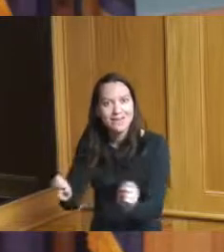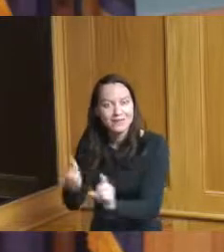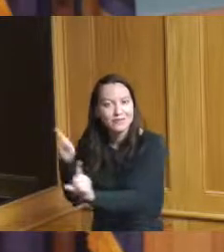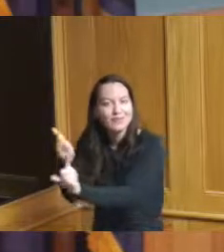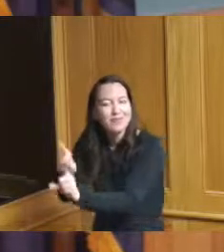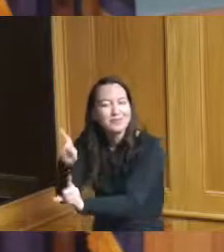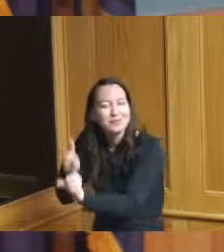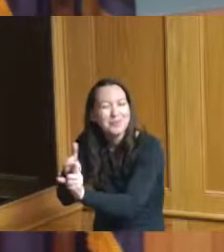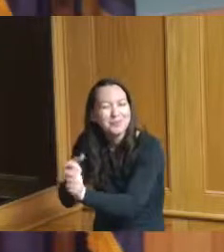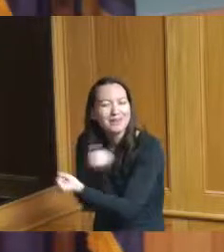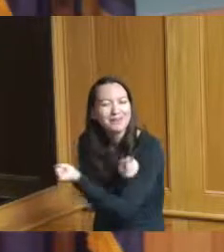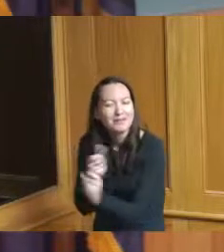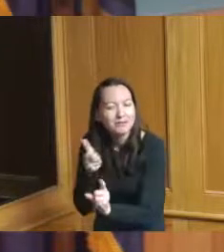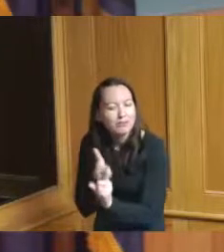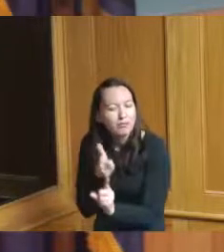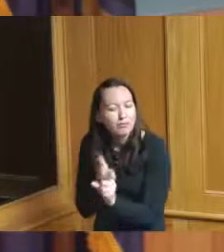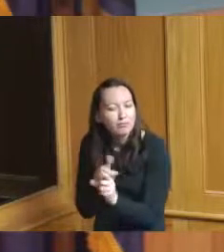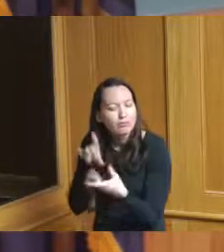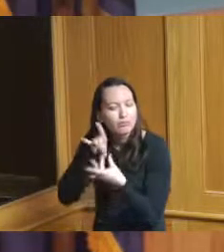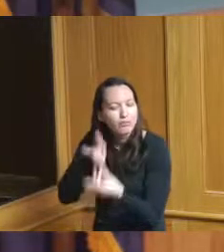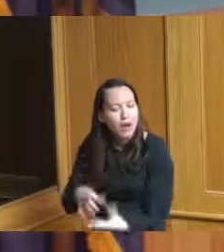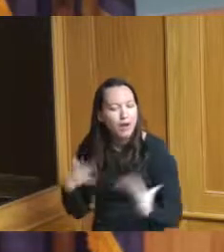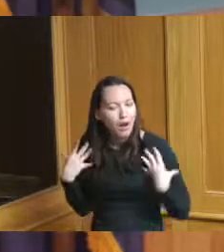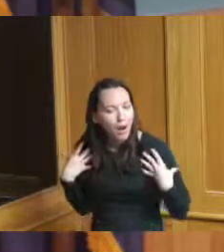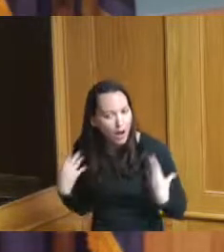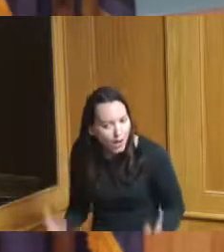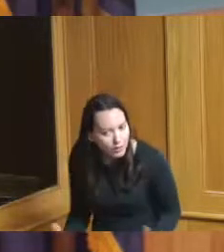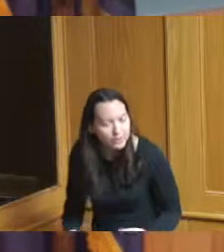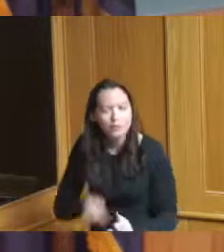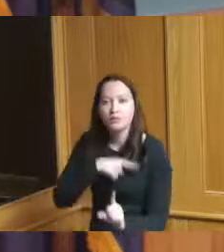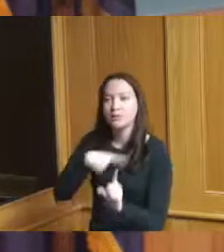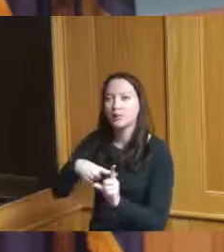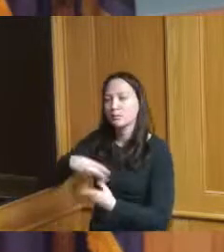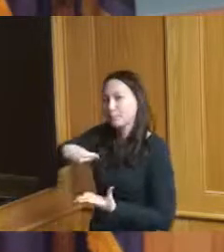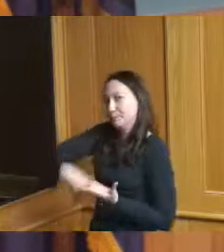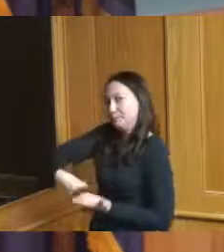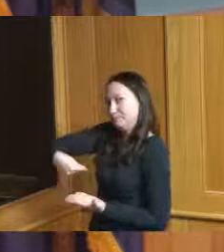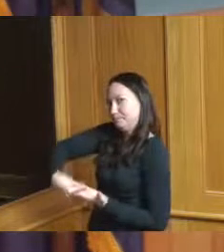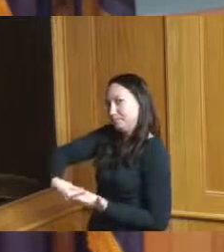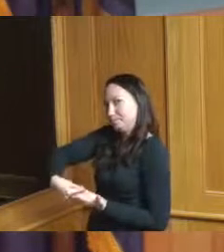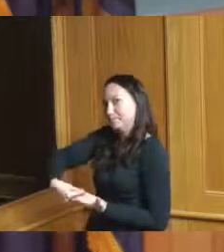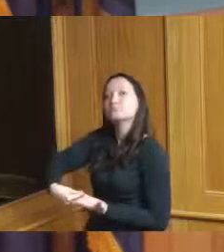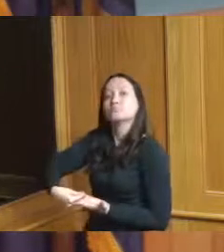saving themselves from as it relates to their health and their economics the two I don't think